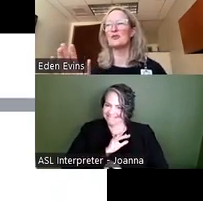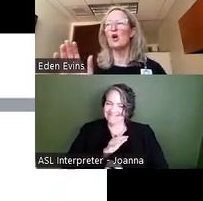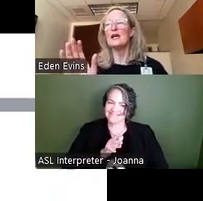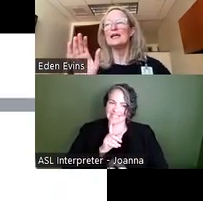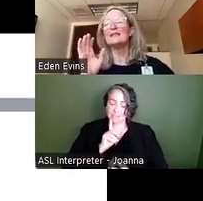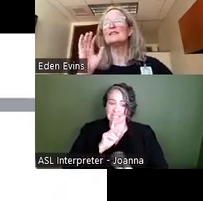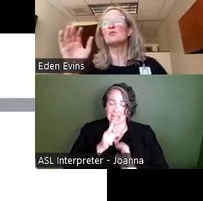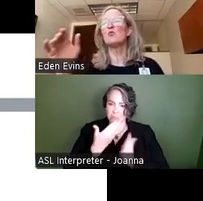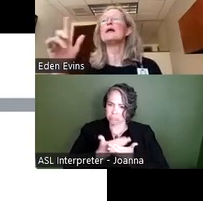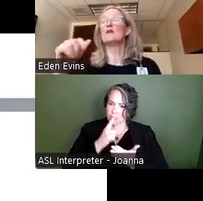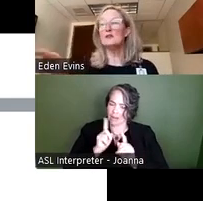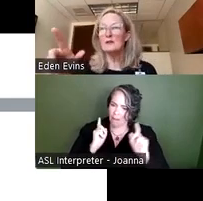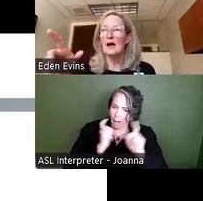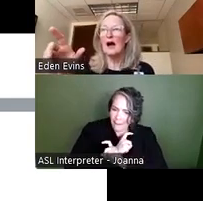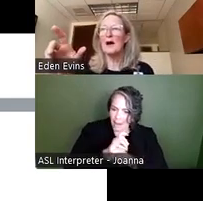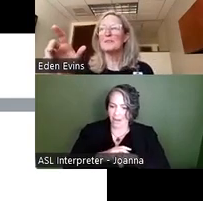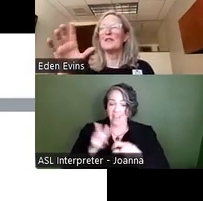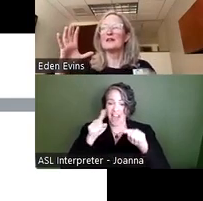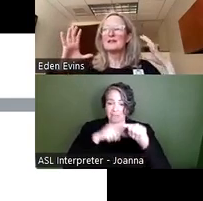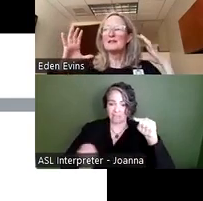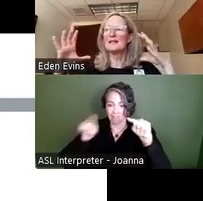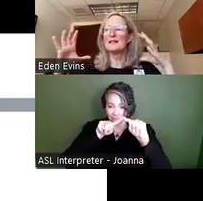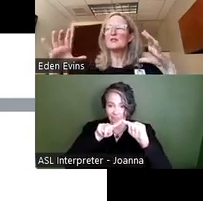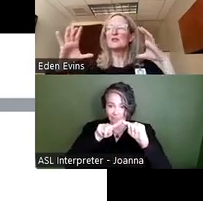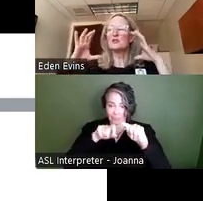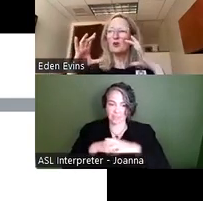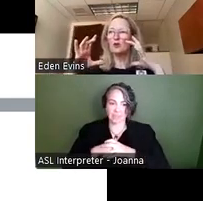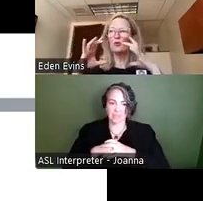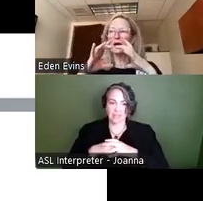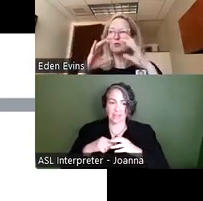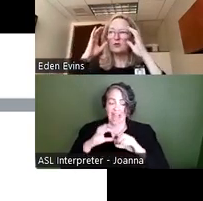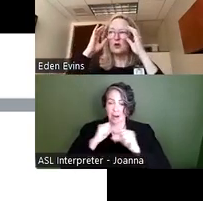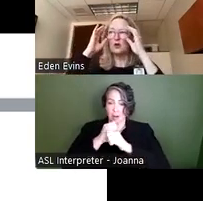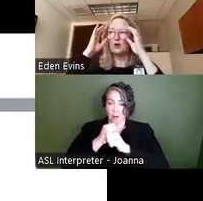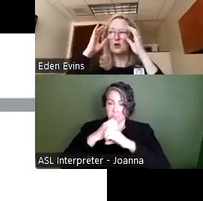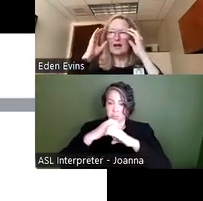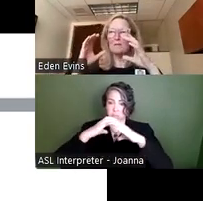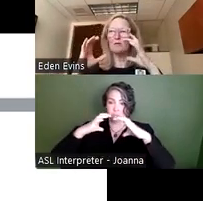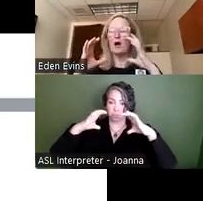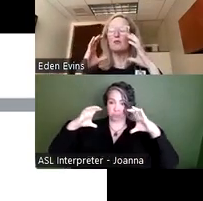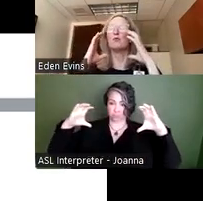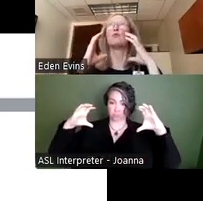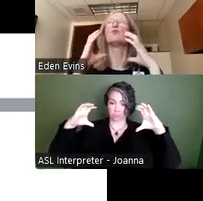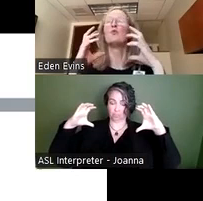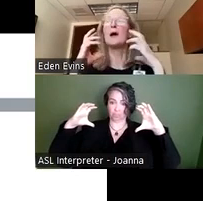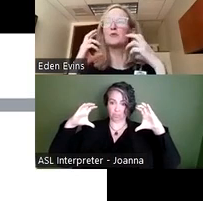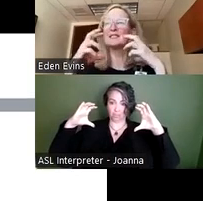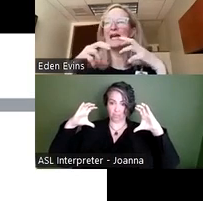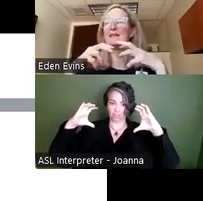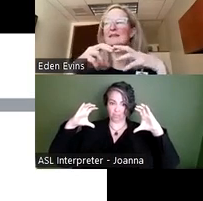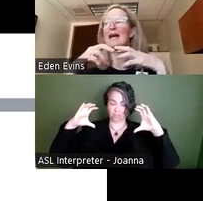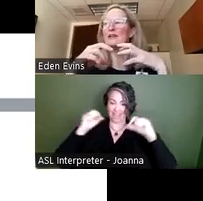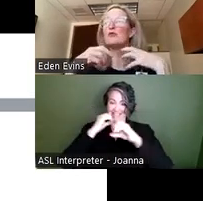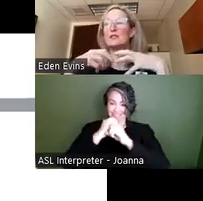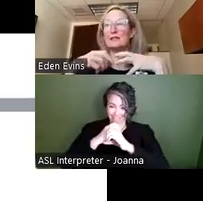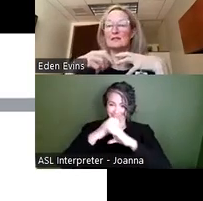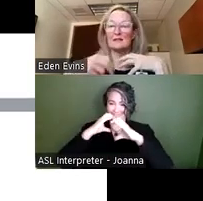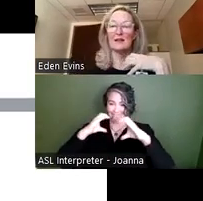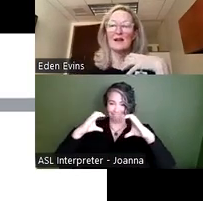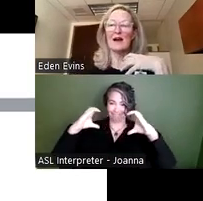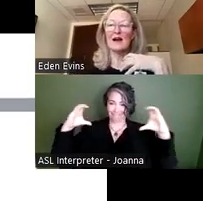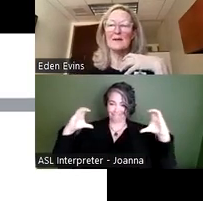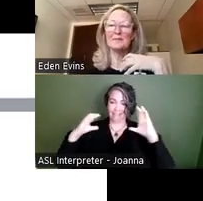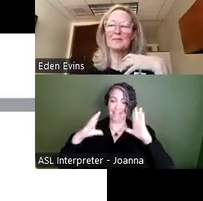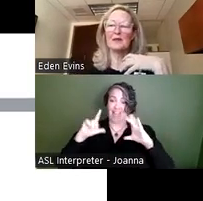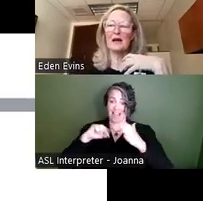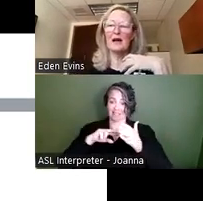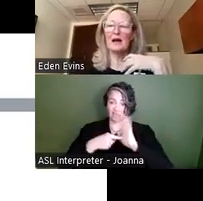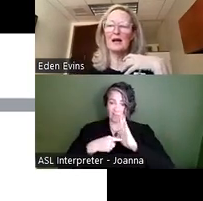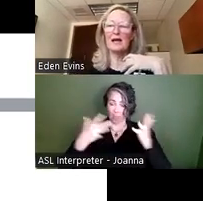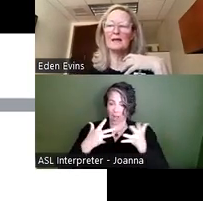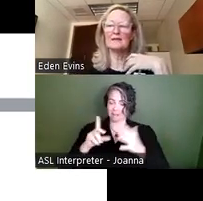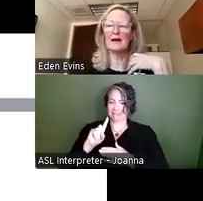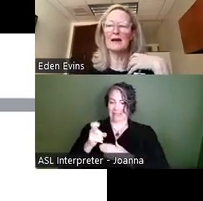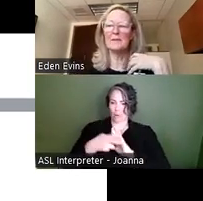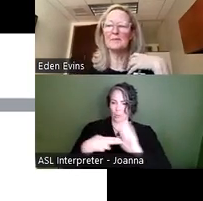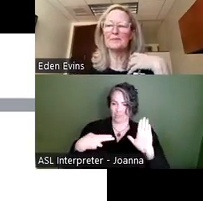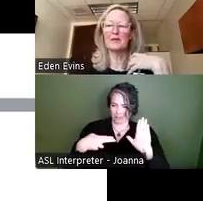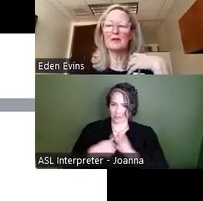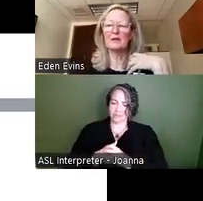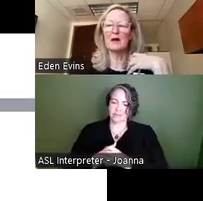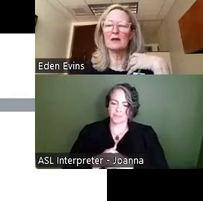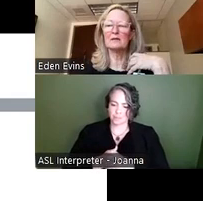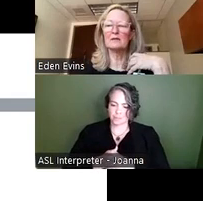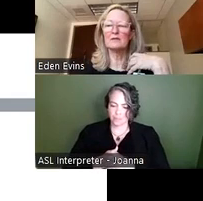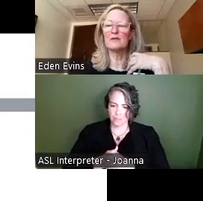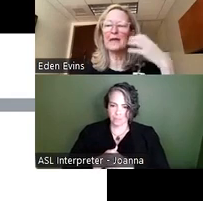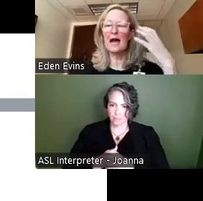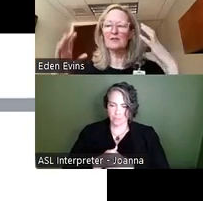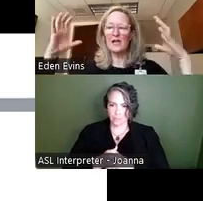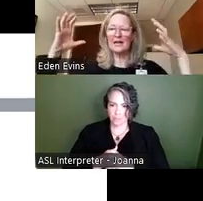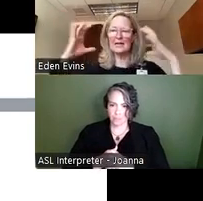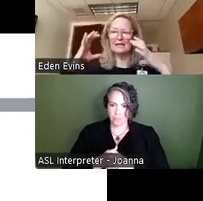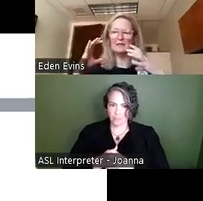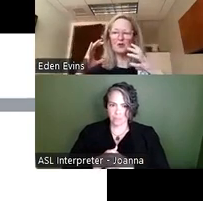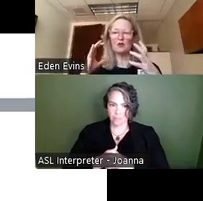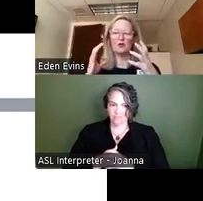So in this wheel, the concentric circles represent diagnoses. And from the outside in, the circles